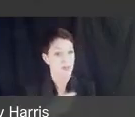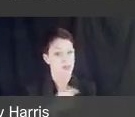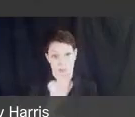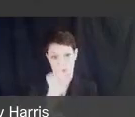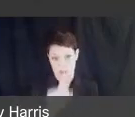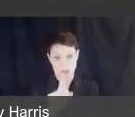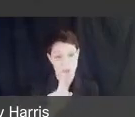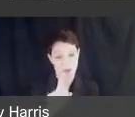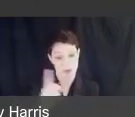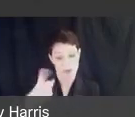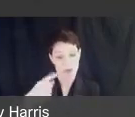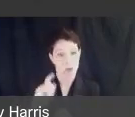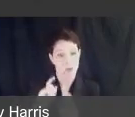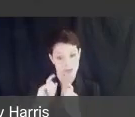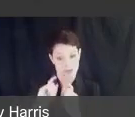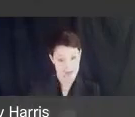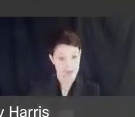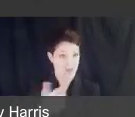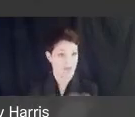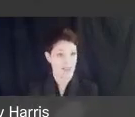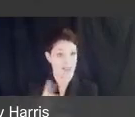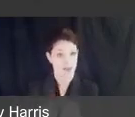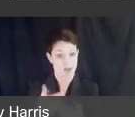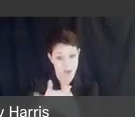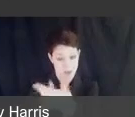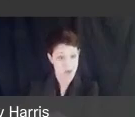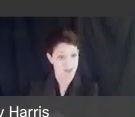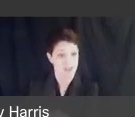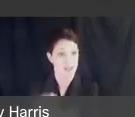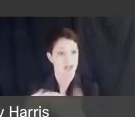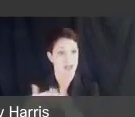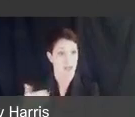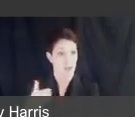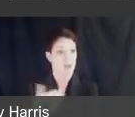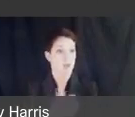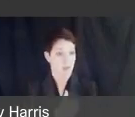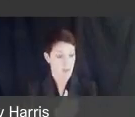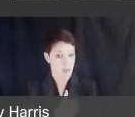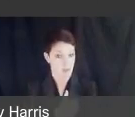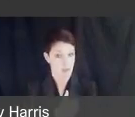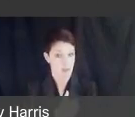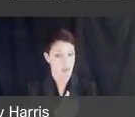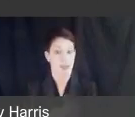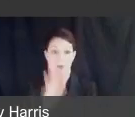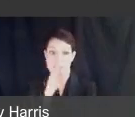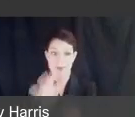are getting vaccines to trusted community members who speak the language of, particularly immigrant